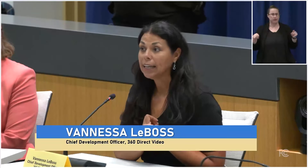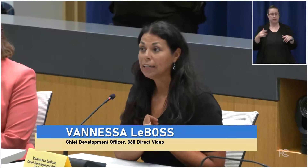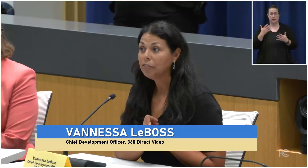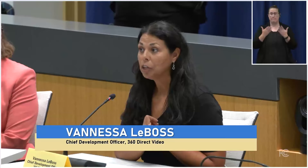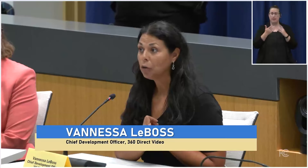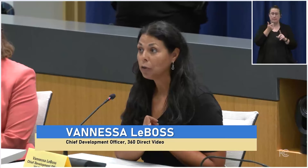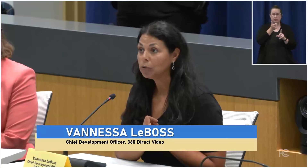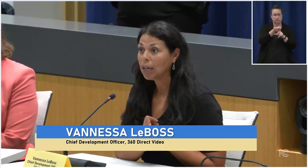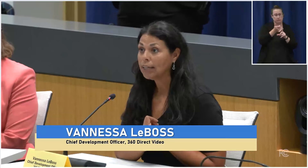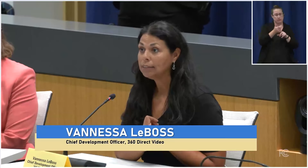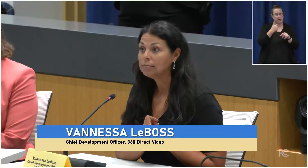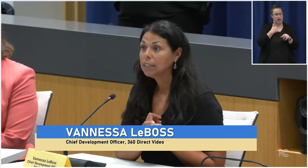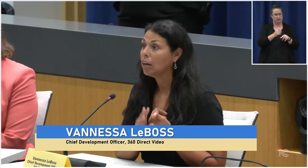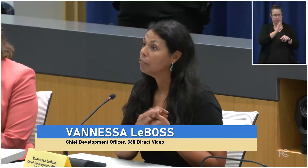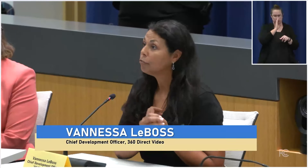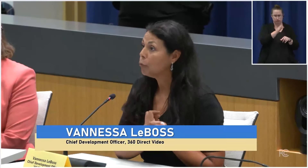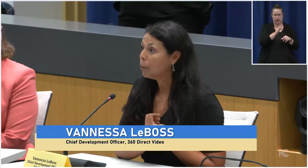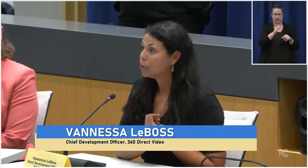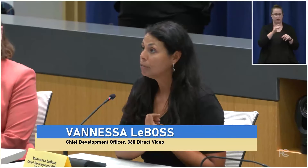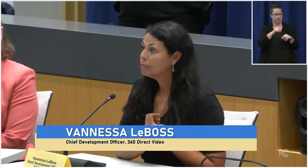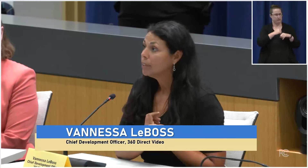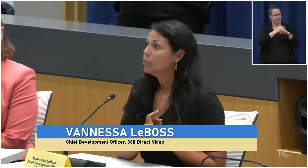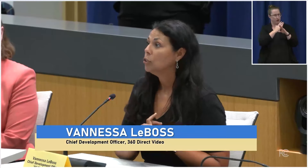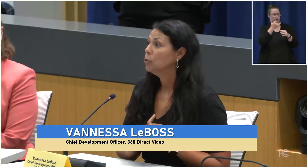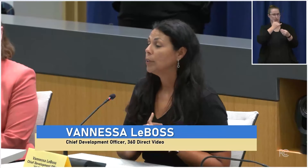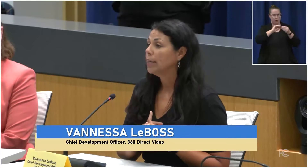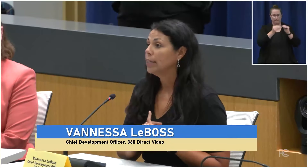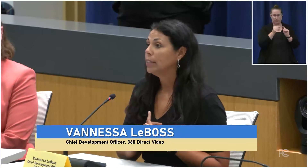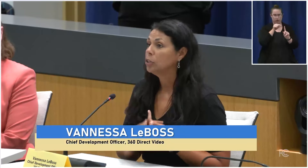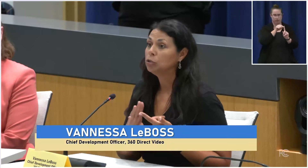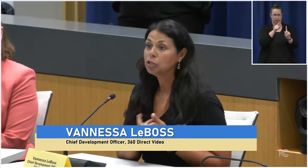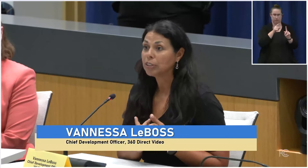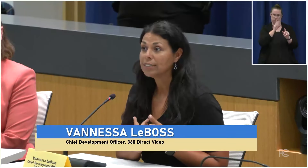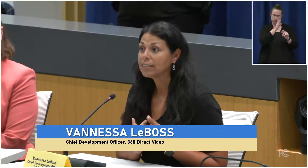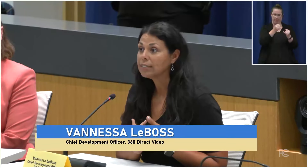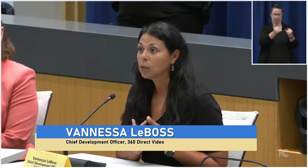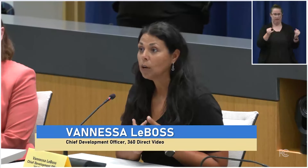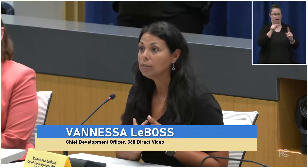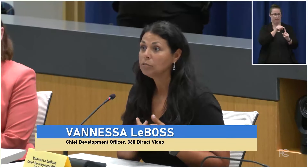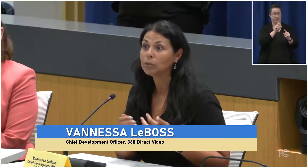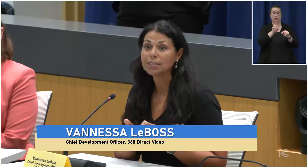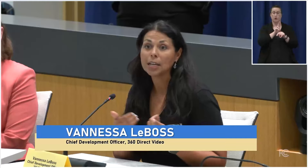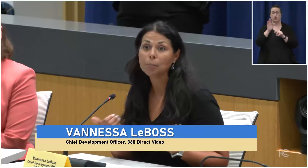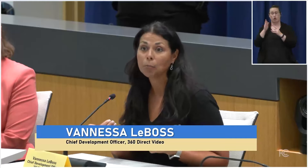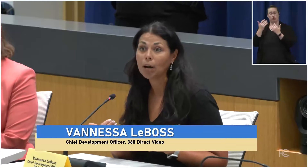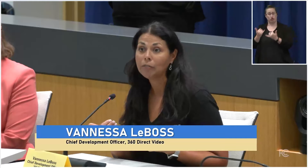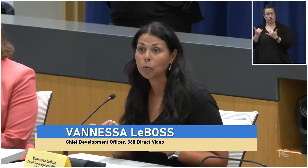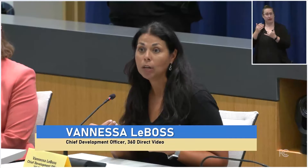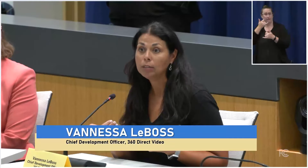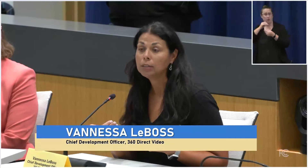SOME THAT NEED FULL-TIME DEDICATED REPRESENTATIVES WE DO THAT. SO PLATFORM OPTIONS CAN WORK